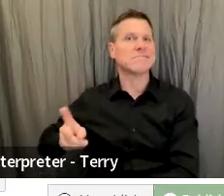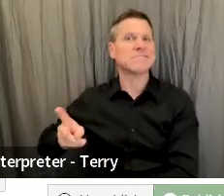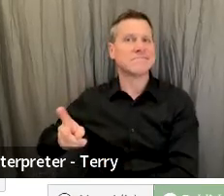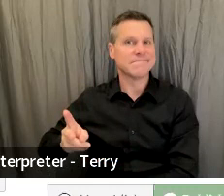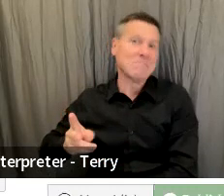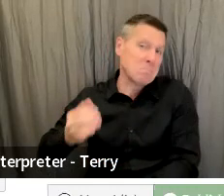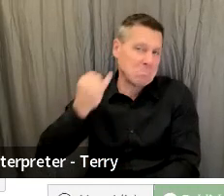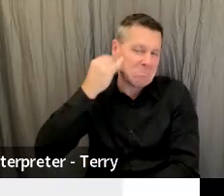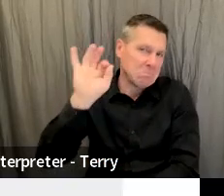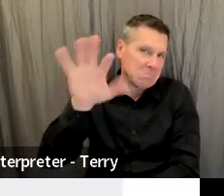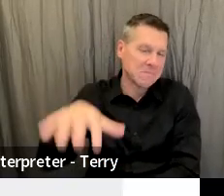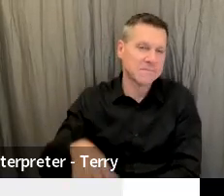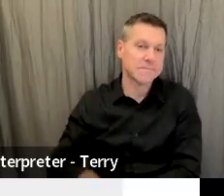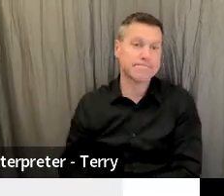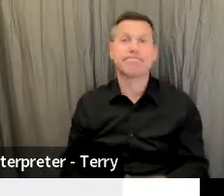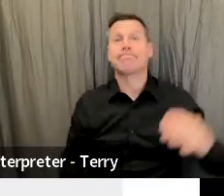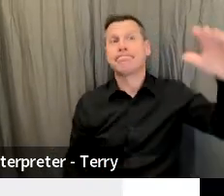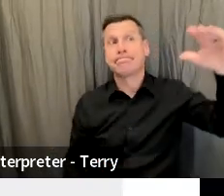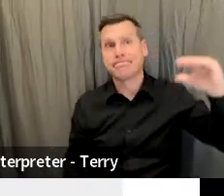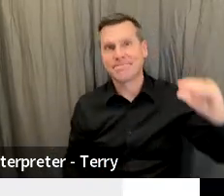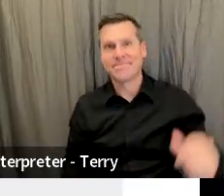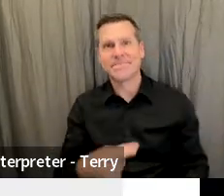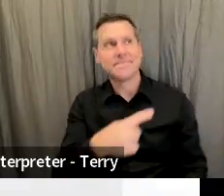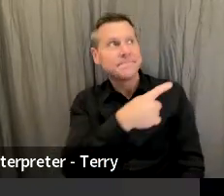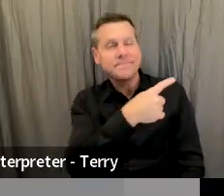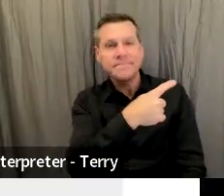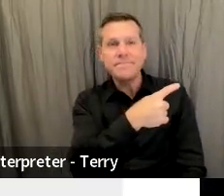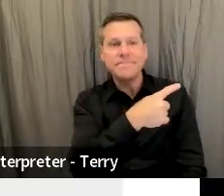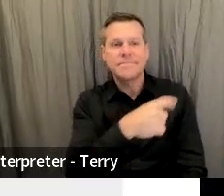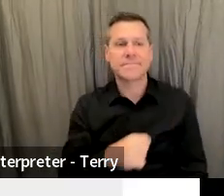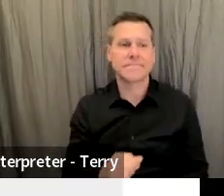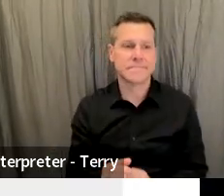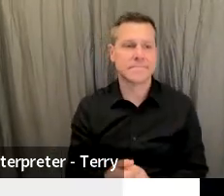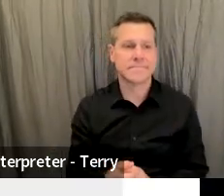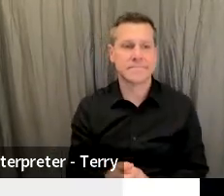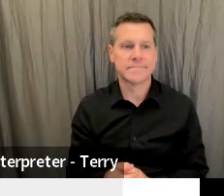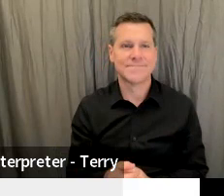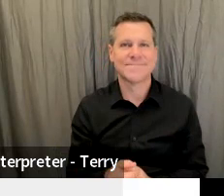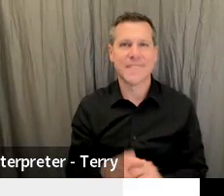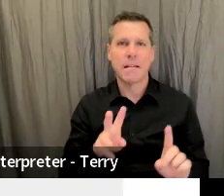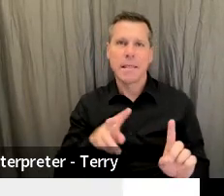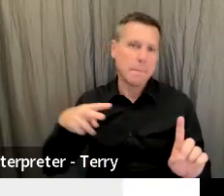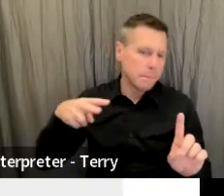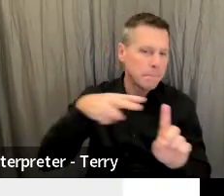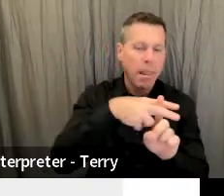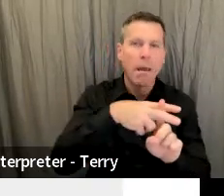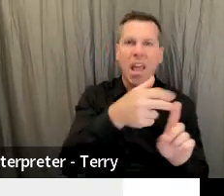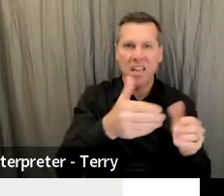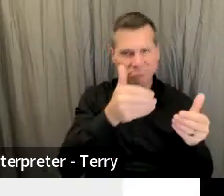The next thing that we did obviously, like we said at the very beginning,